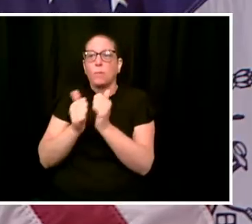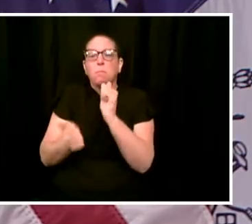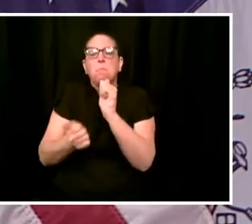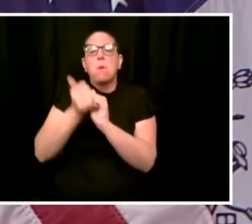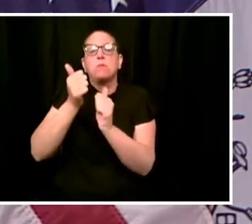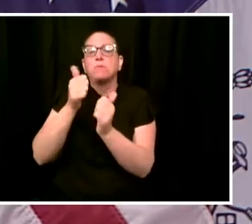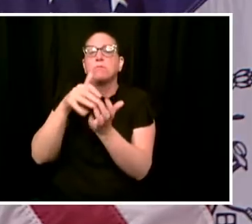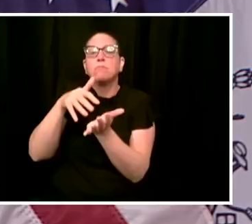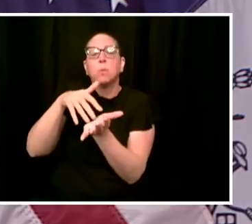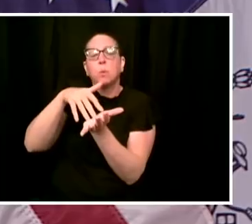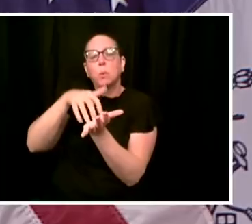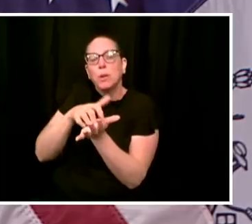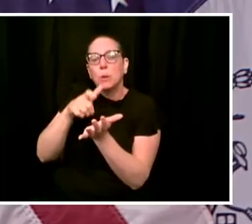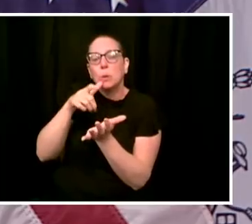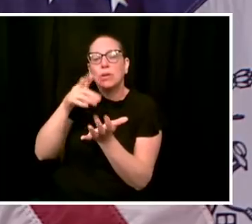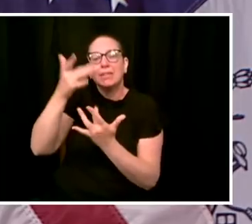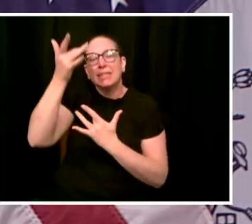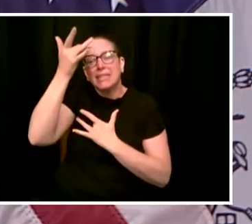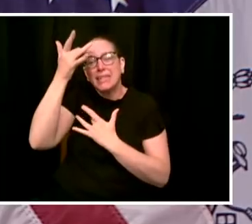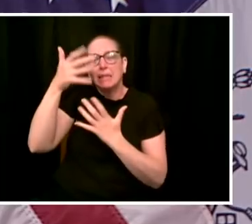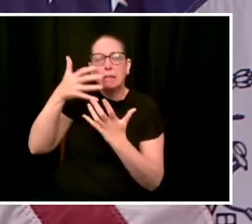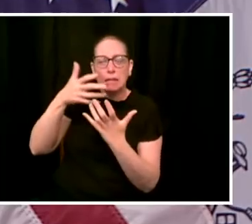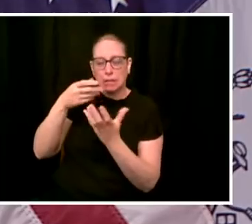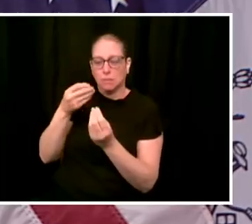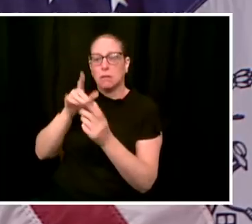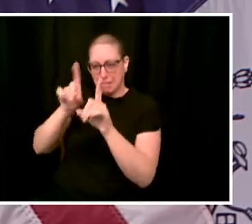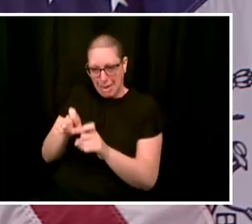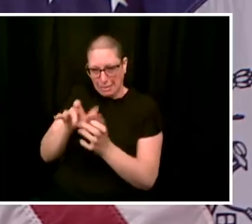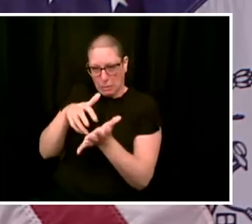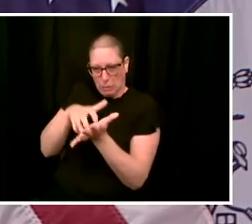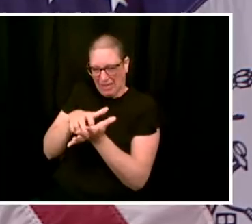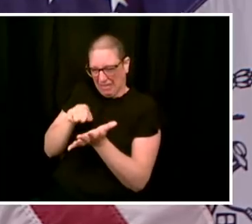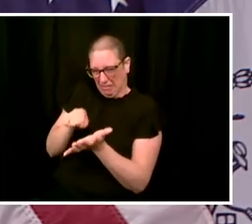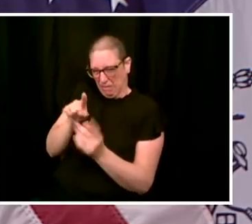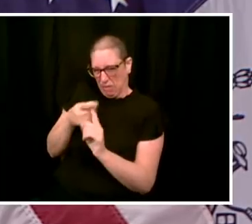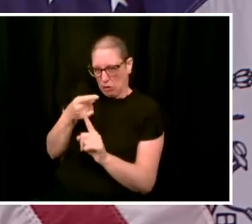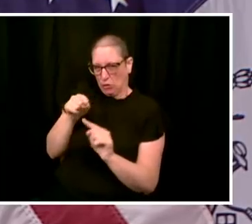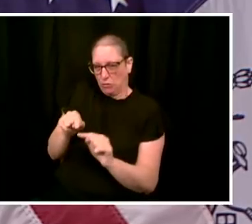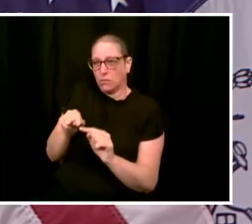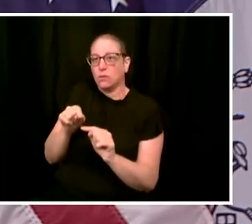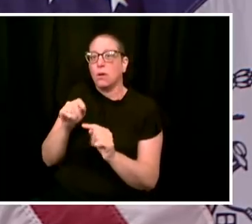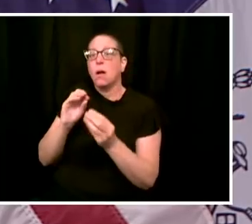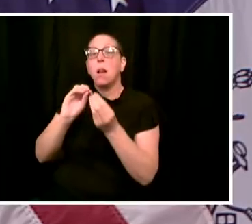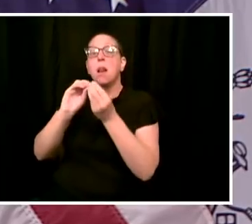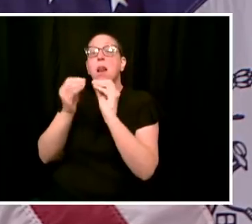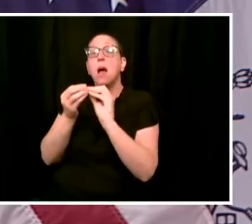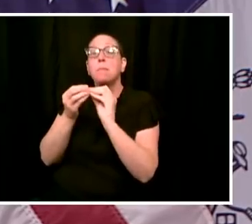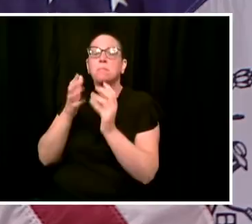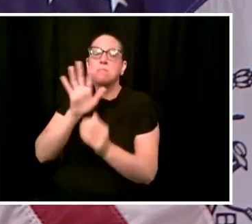VULNERABLE. BUT THE FWOEL IS TO GO FAR BEYOND THEM DANO G DEEPER INTO COMMUNITIES.